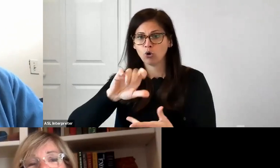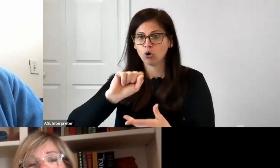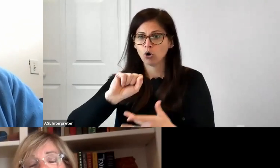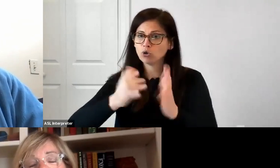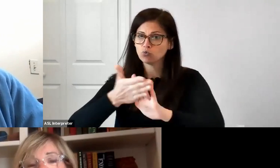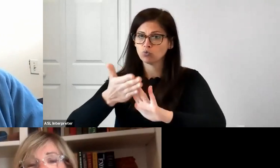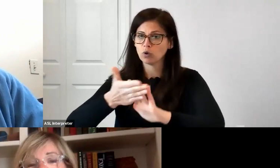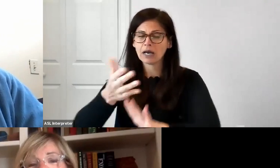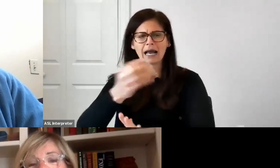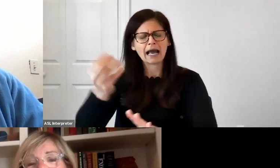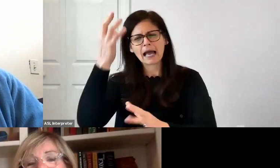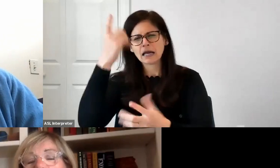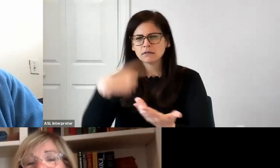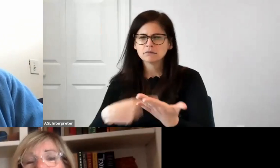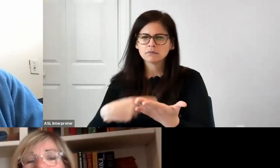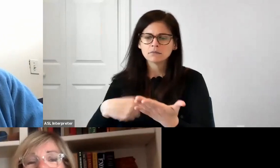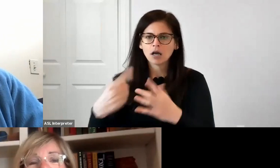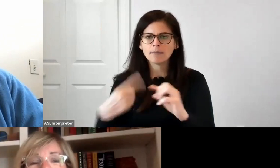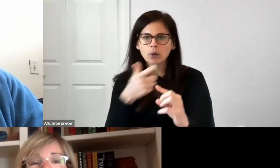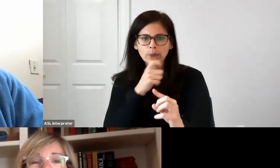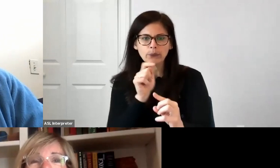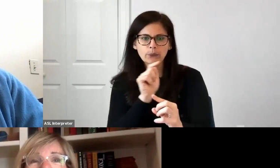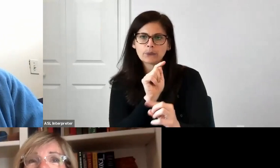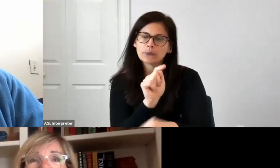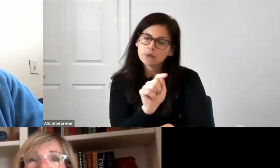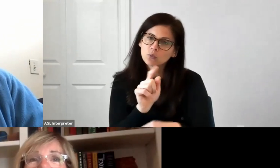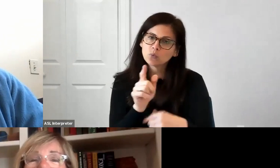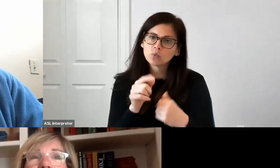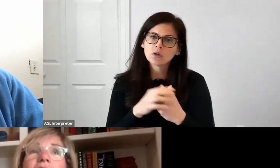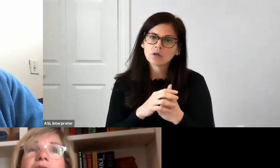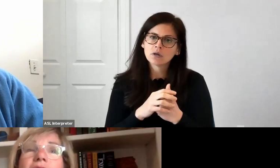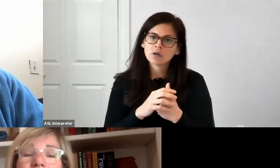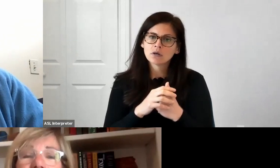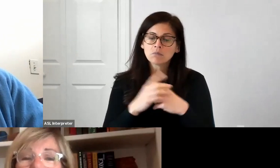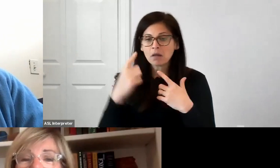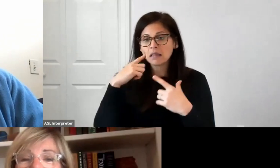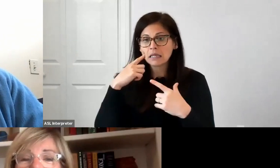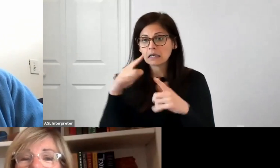And talk about who you think as an exemplar,